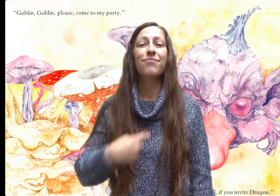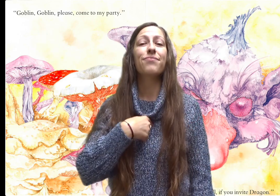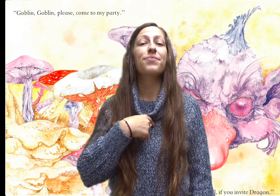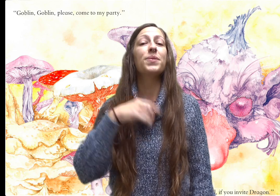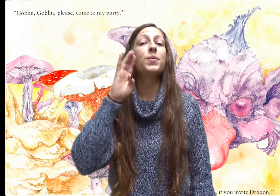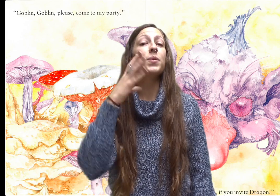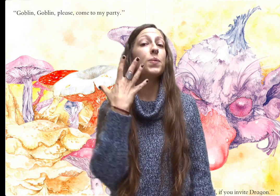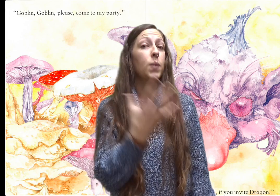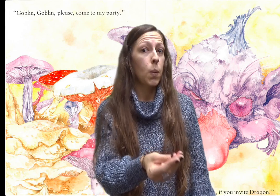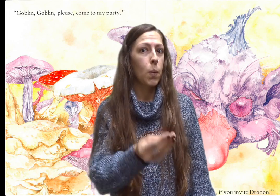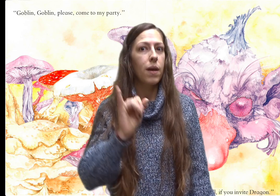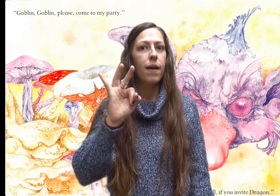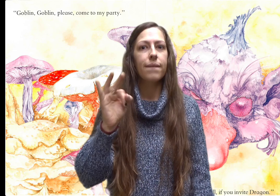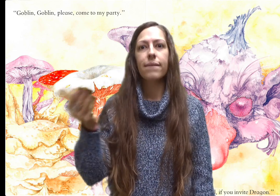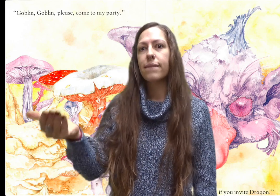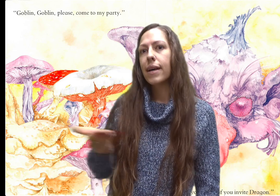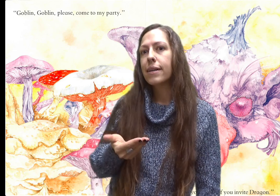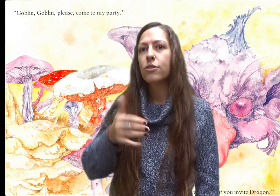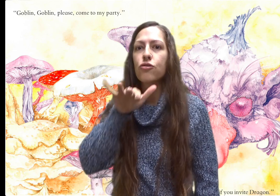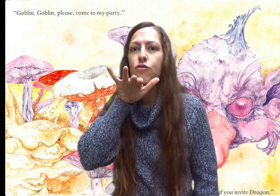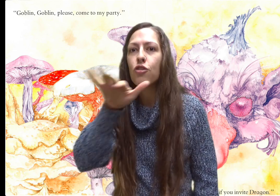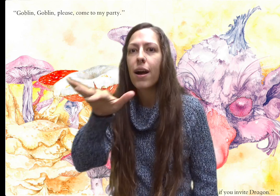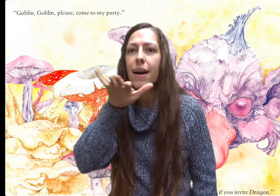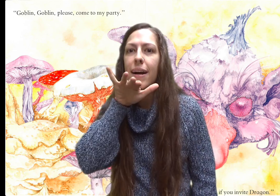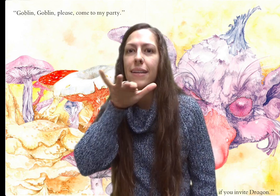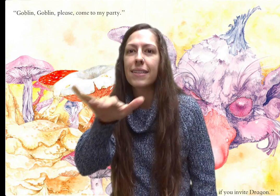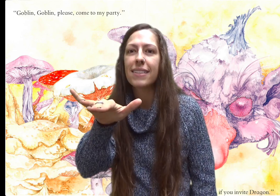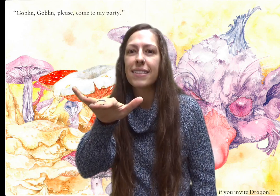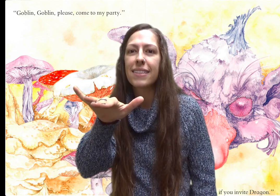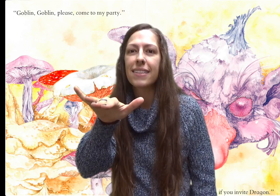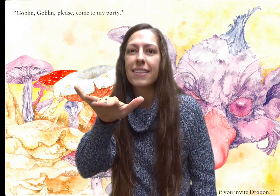Thank you, I will, if you invite Dragon.